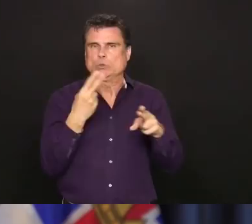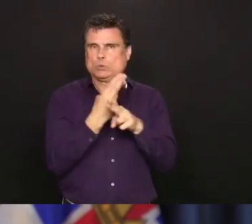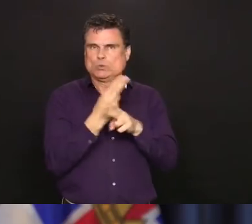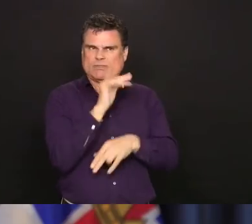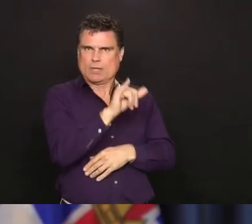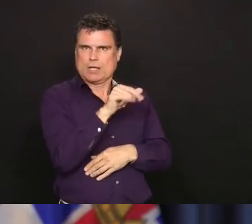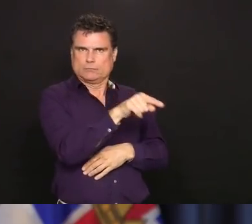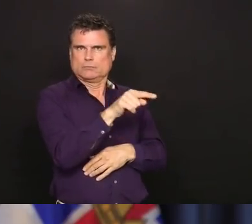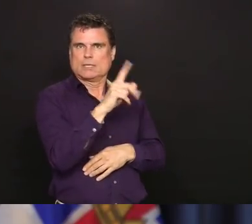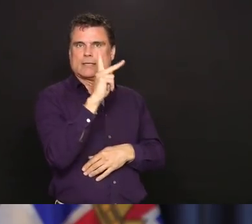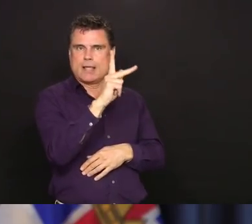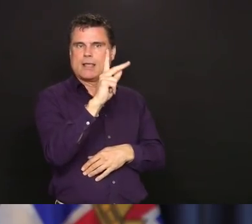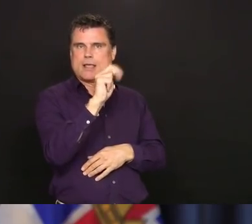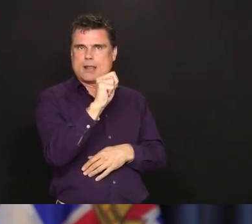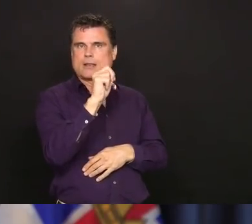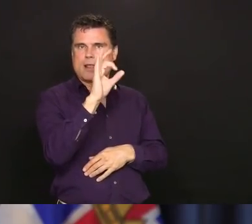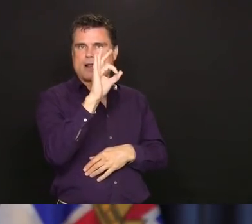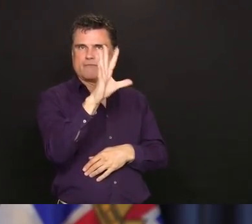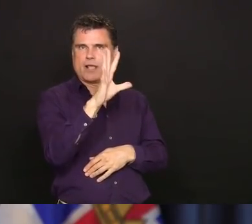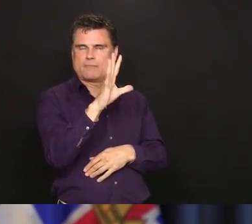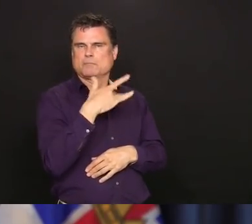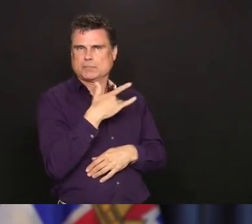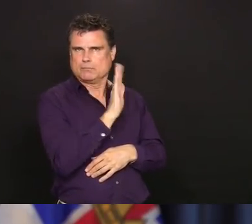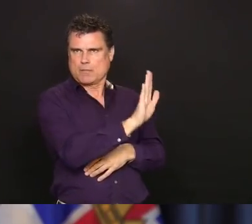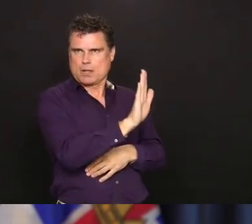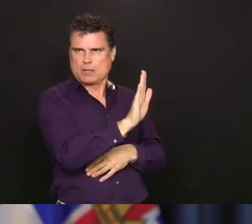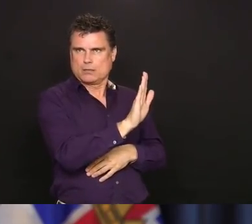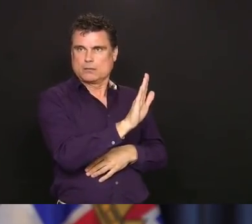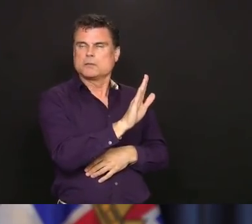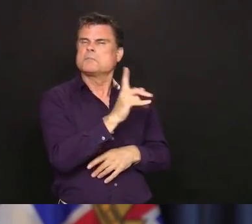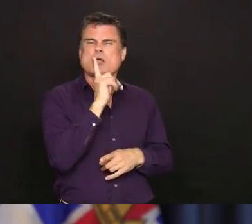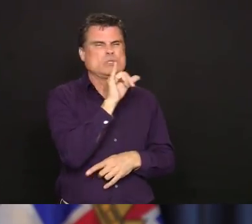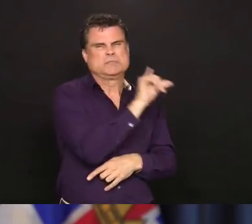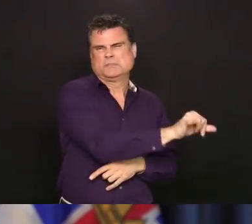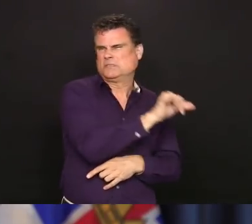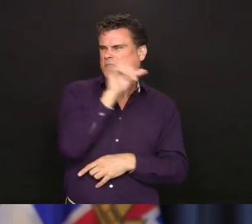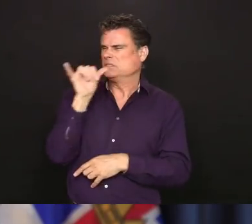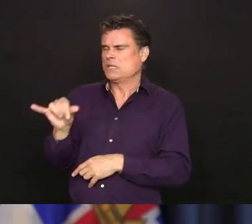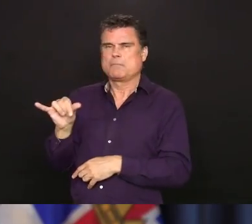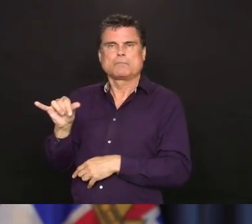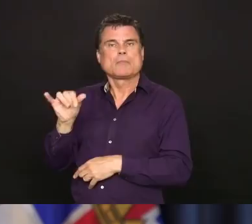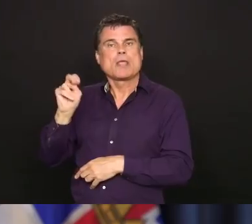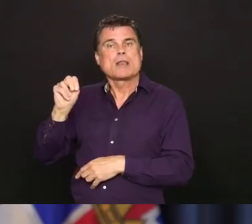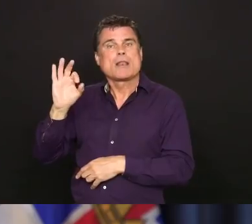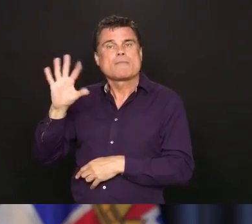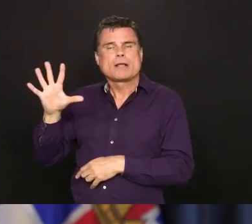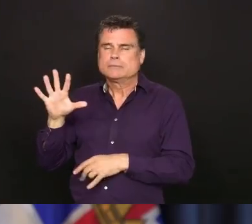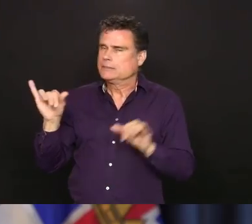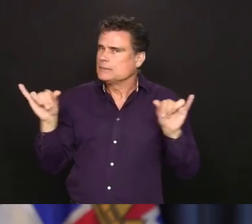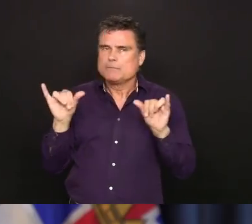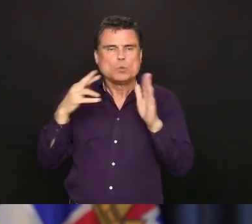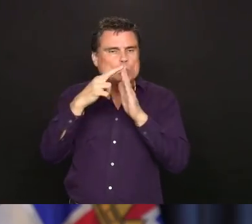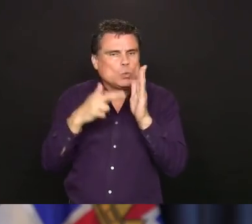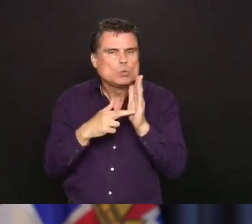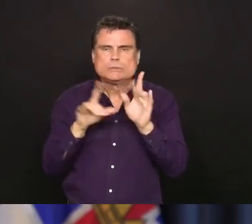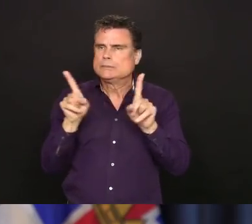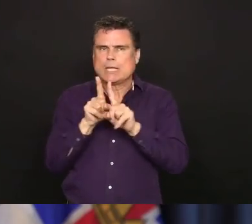acceptable by health Canada. This includes respirators that are approved or certified under standards